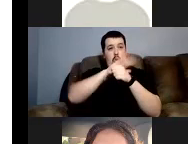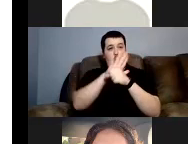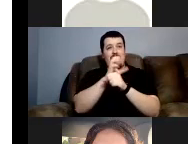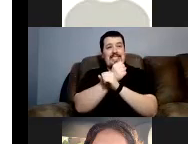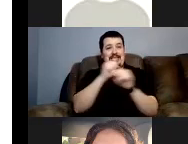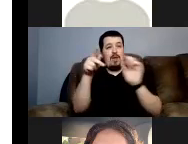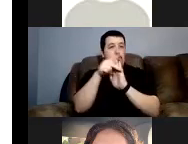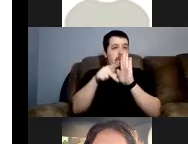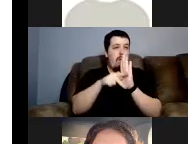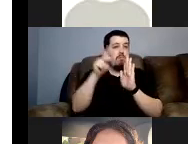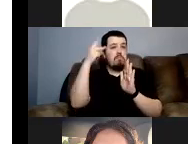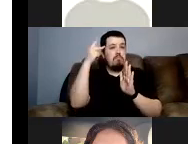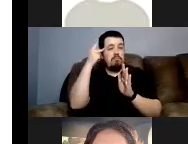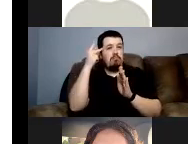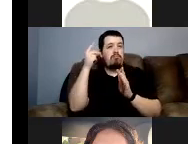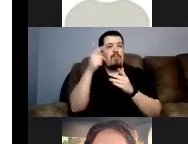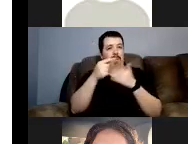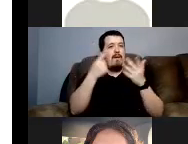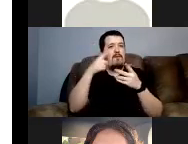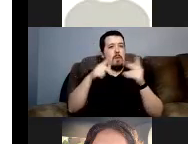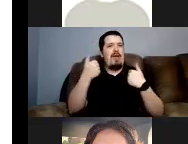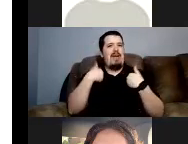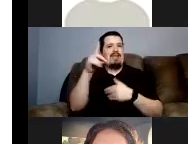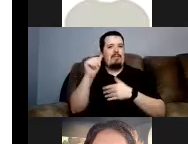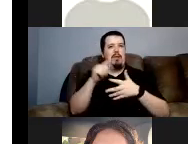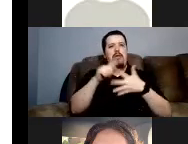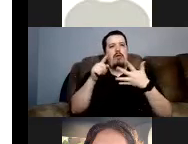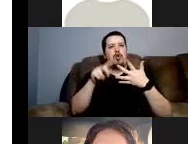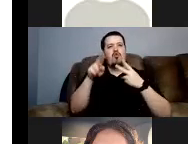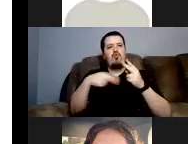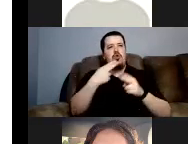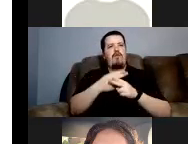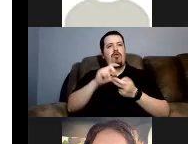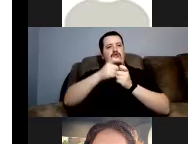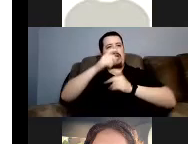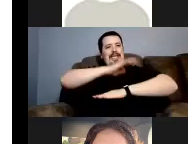with Disabilities, Universal Changing Tables Alzheimer's Respite, and Telehealth Insurance.